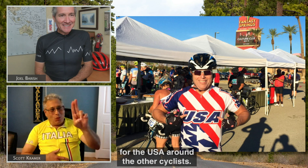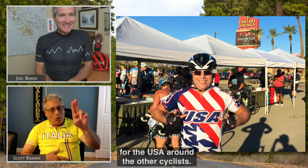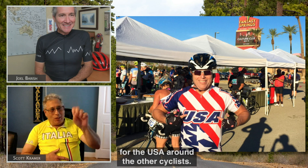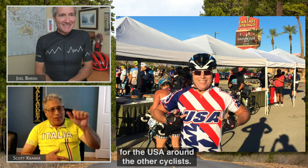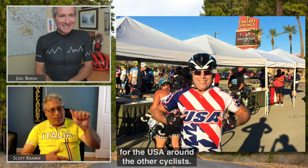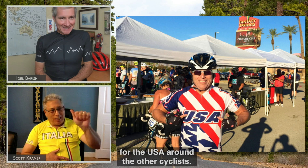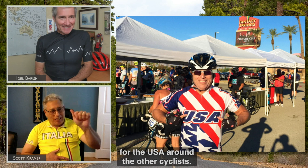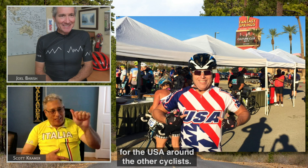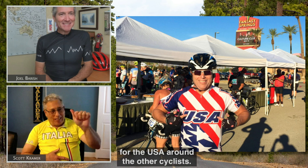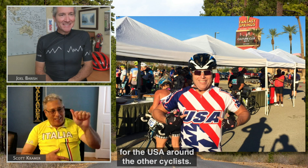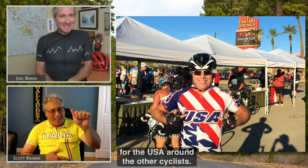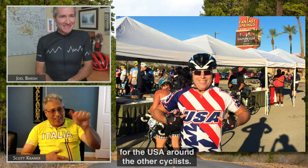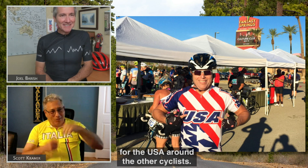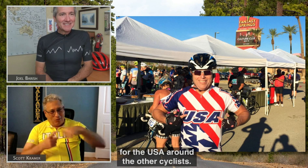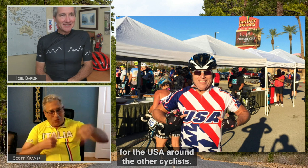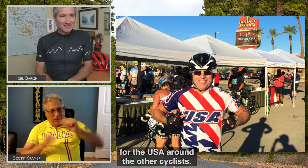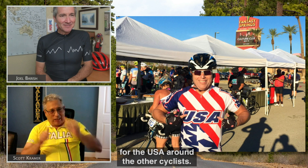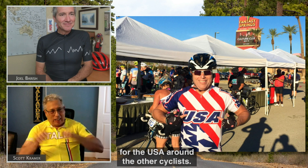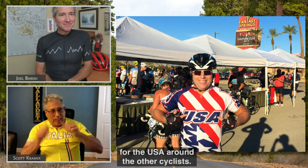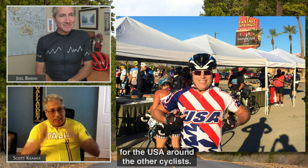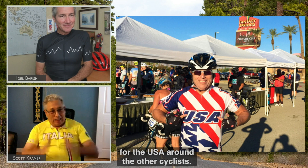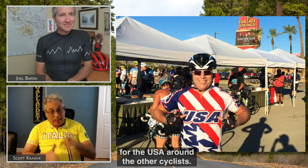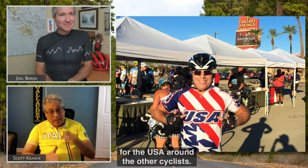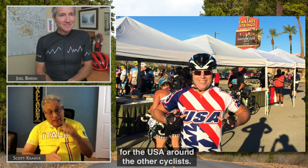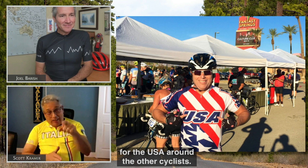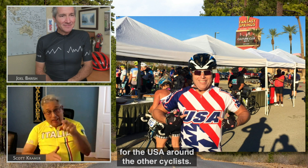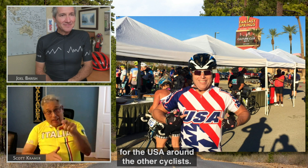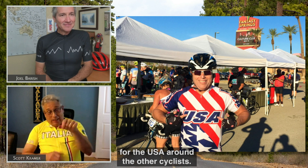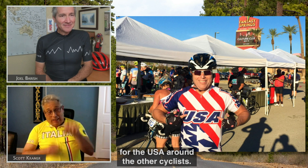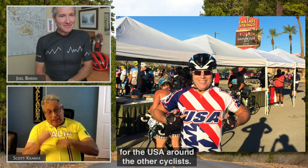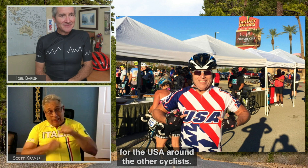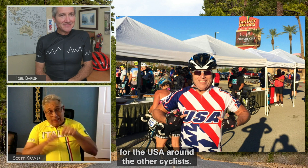for the USA around the other cyclists.